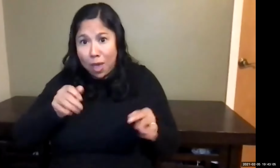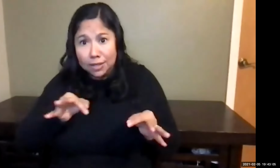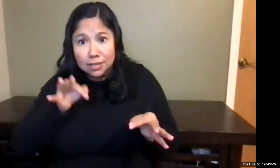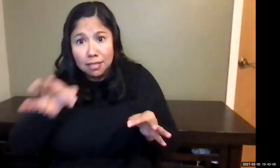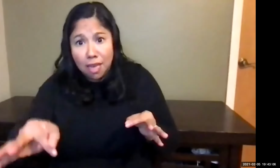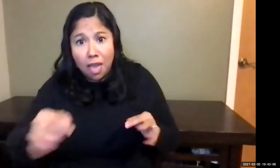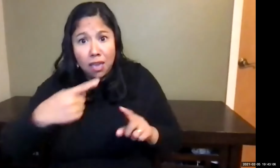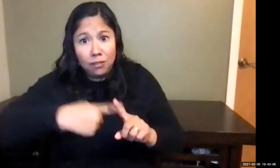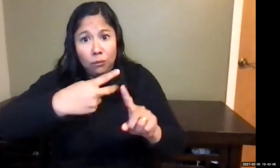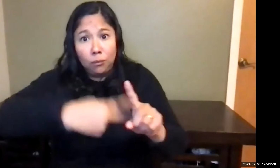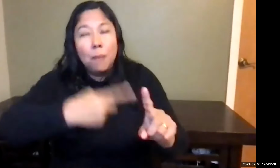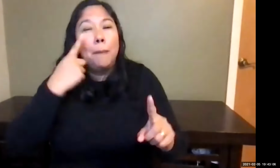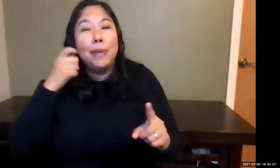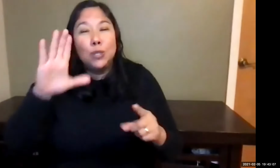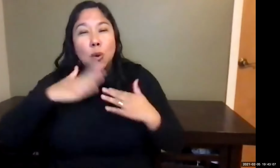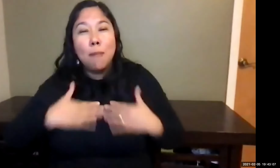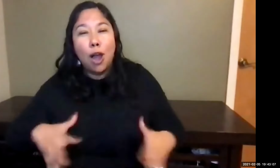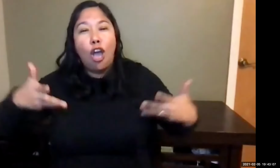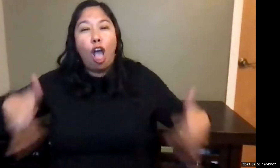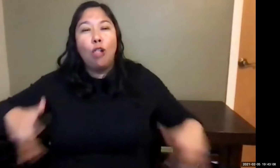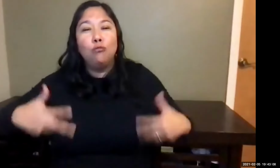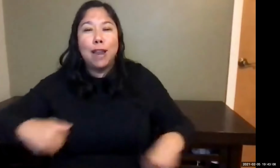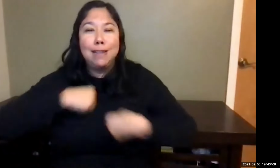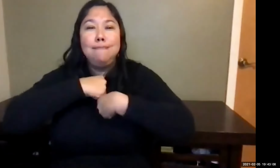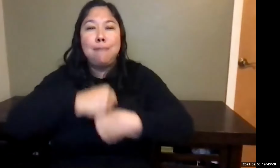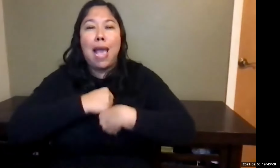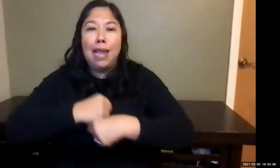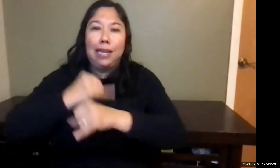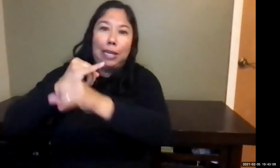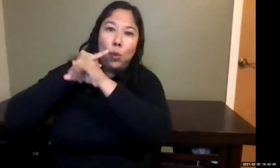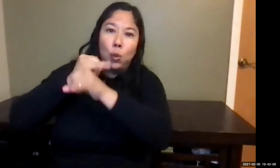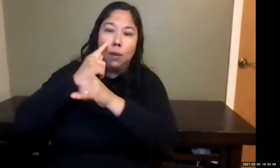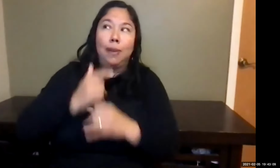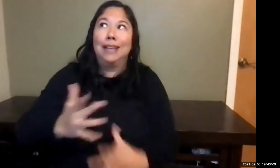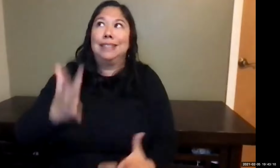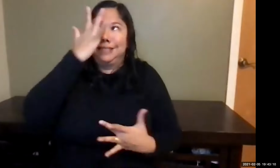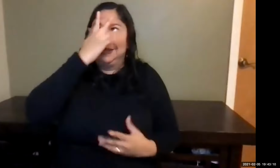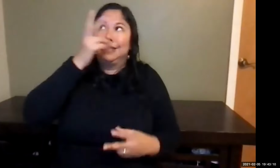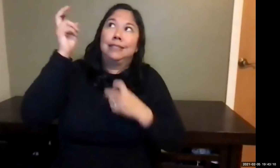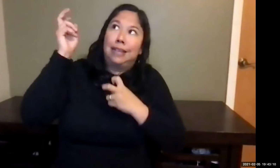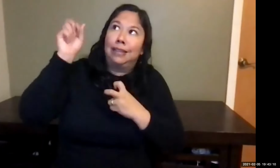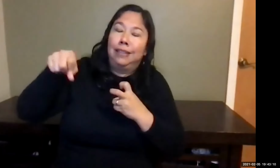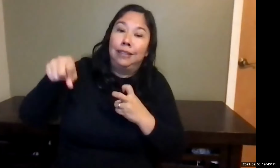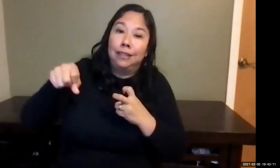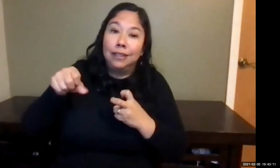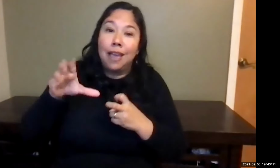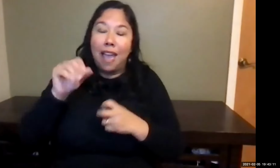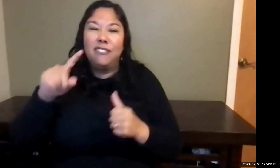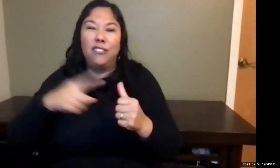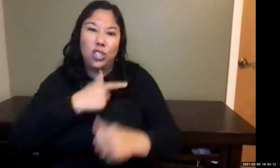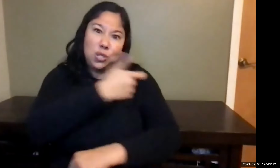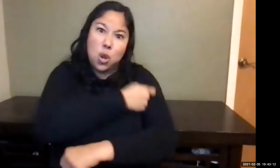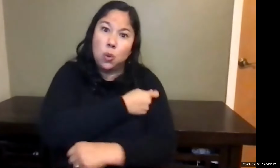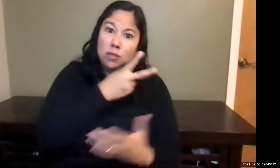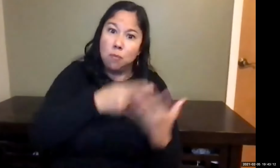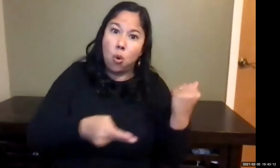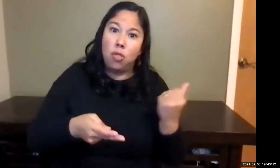some immunity built up from getting the virus itself, in addition to that first dose.